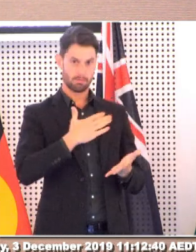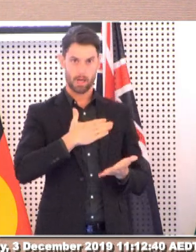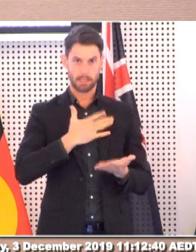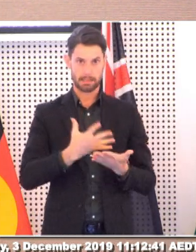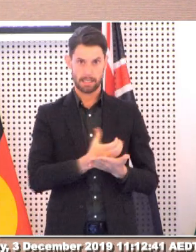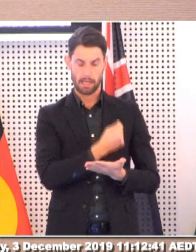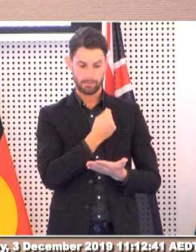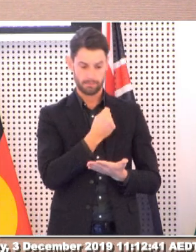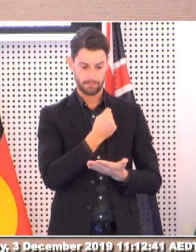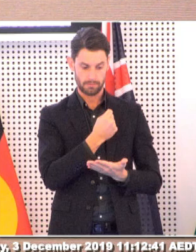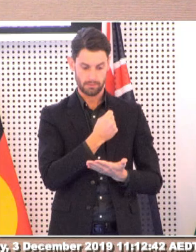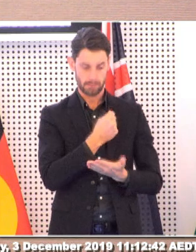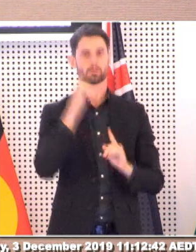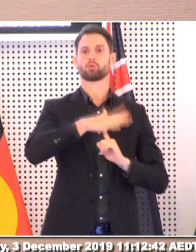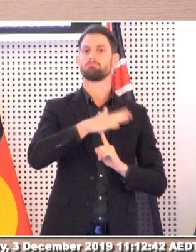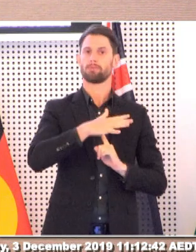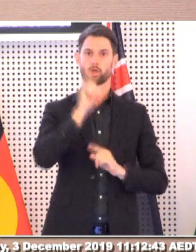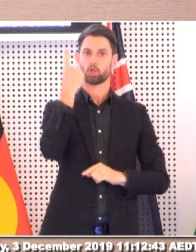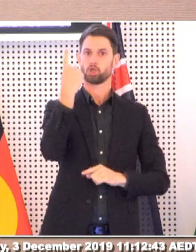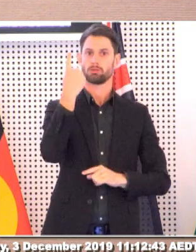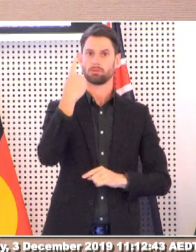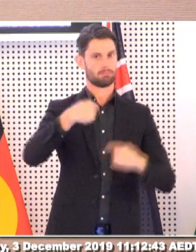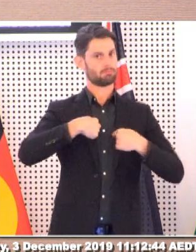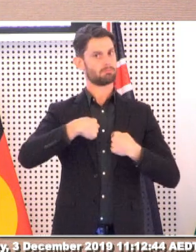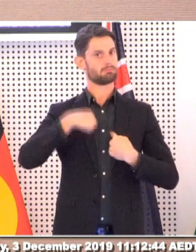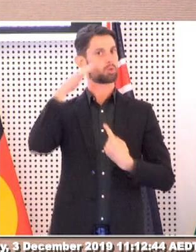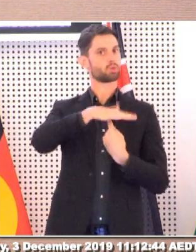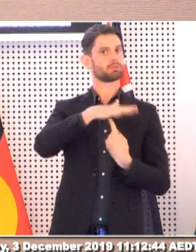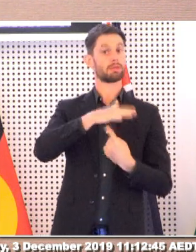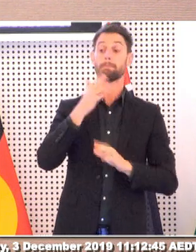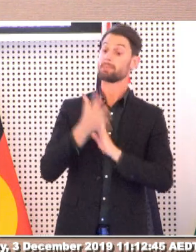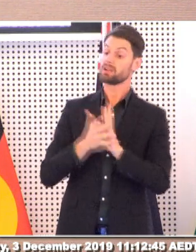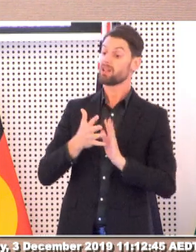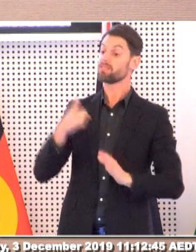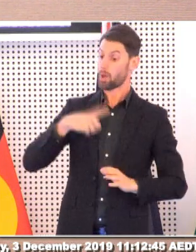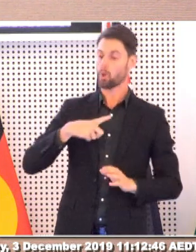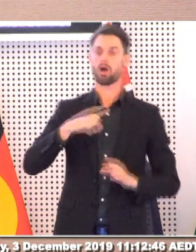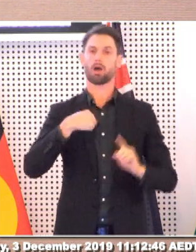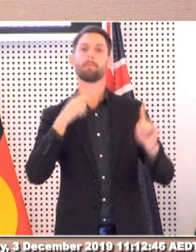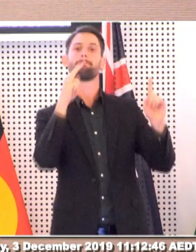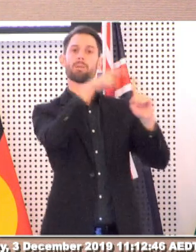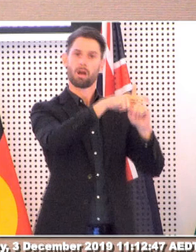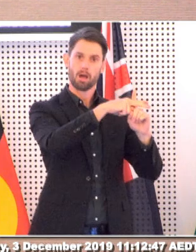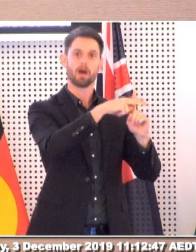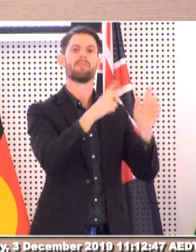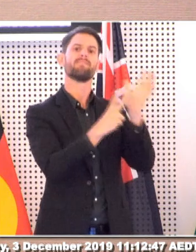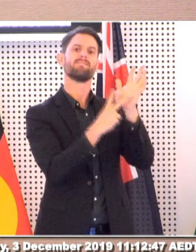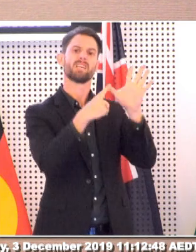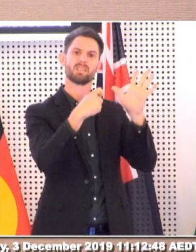as reason to control other behaviours, either through application for restrictive practices, through using medication